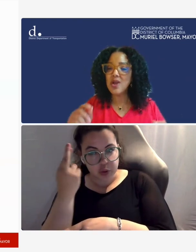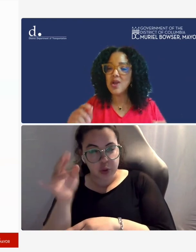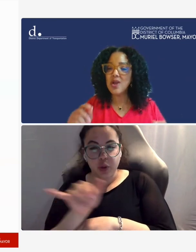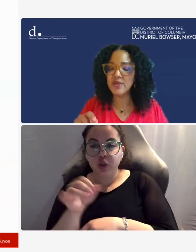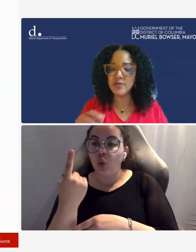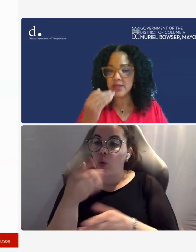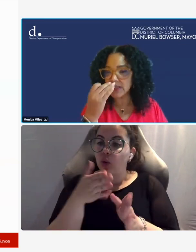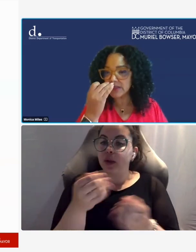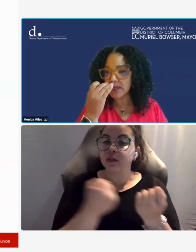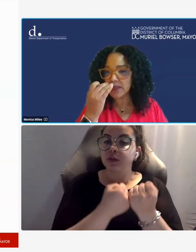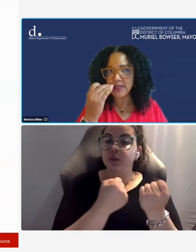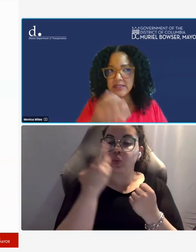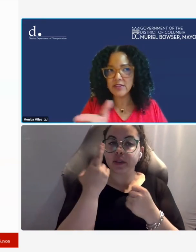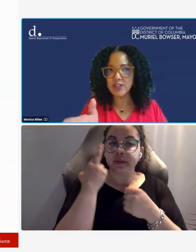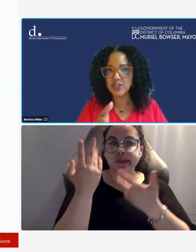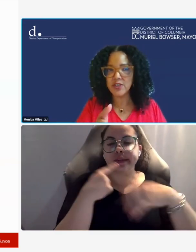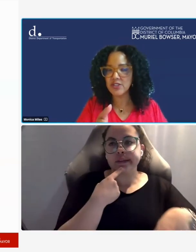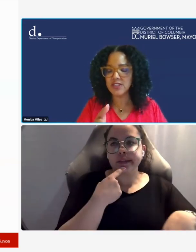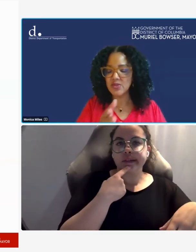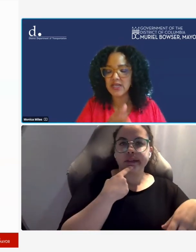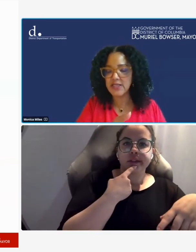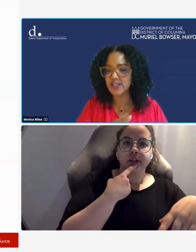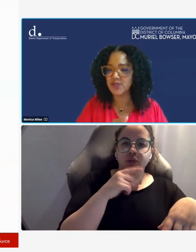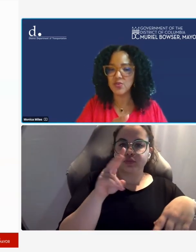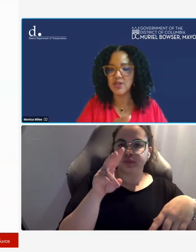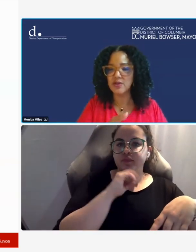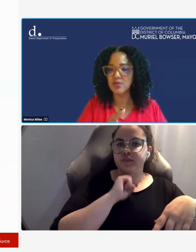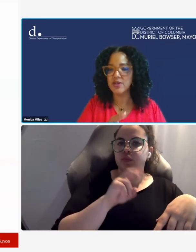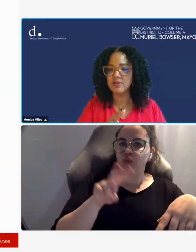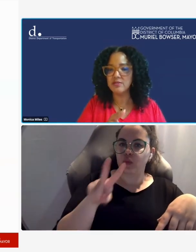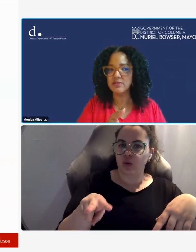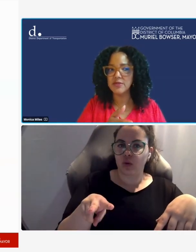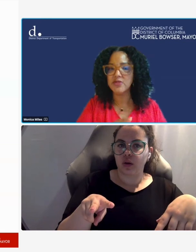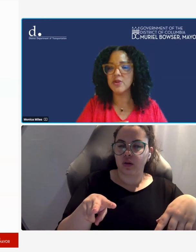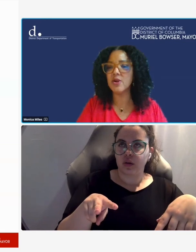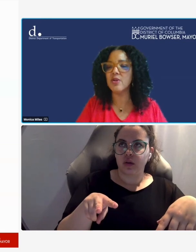reasonableness let's say let's say that with this 22 this was not the case with the 20 22 year old